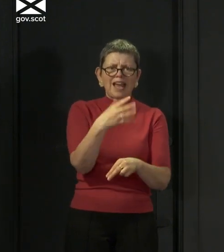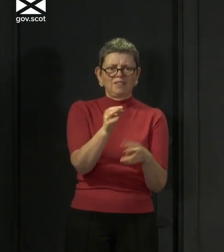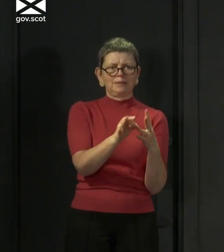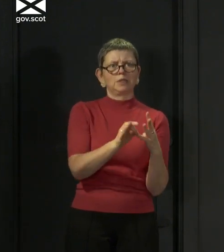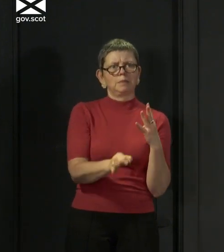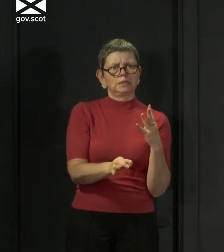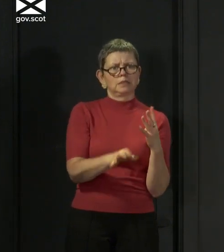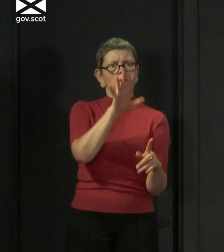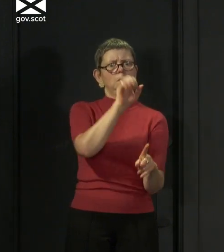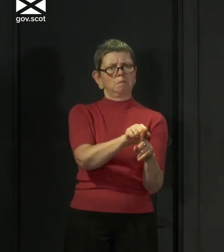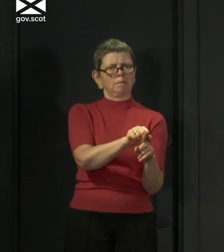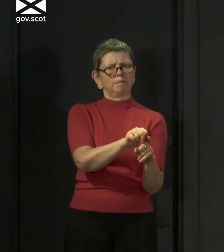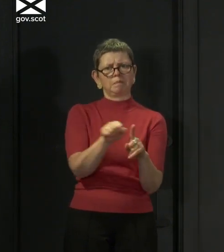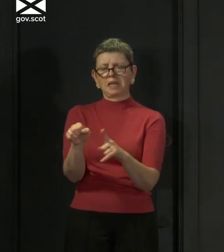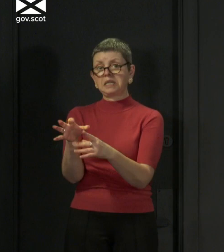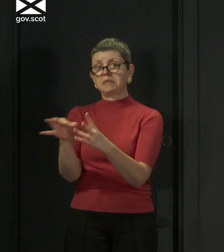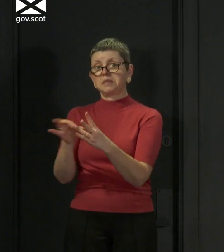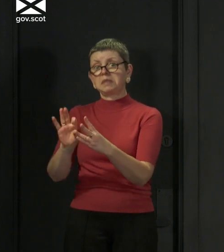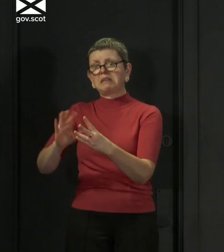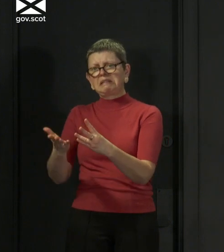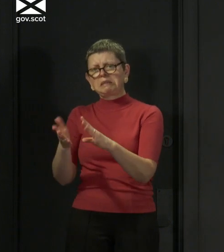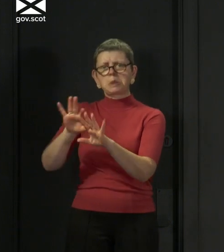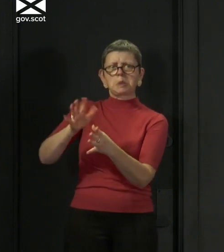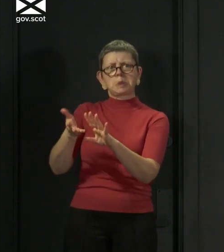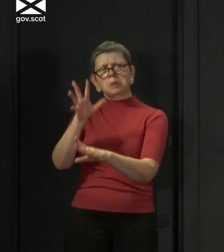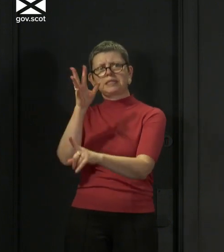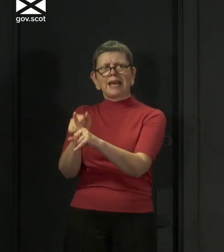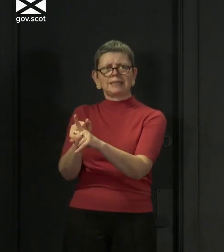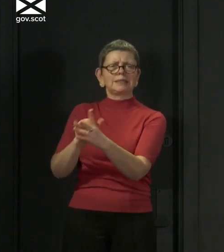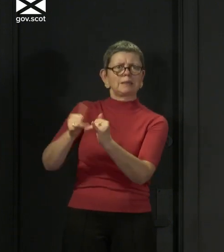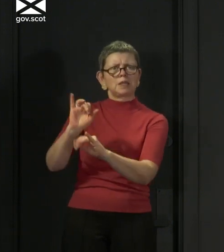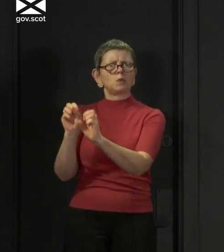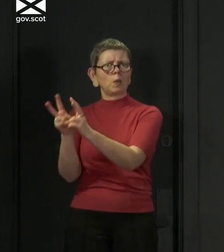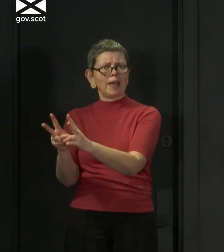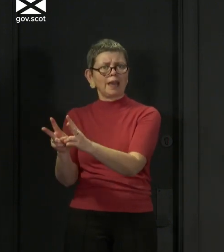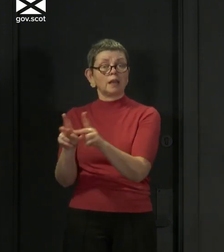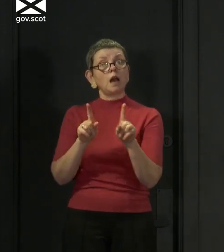an outbreak, all residents and staff, now the policy is that they will be tested. What